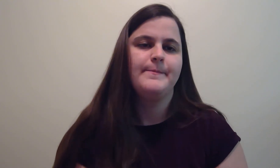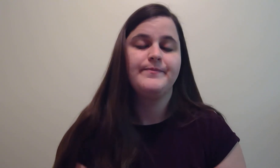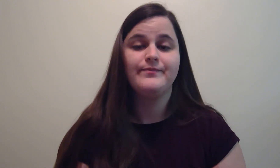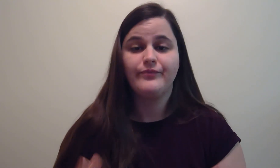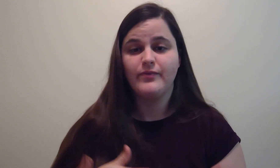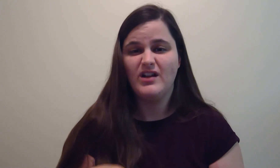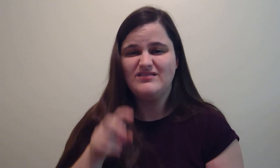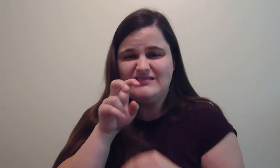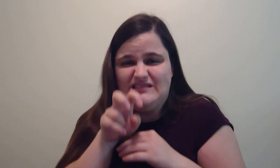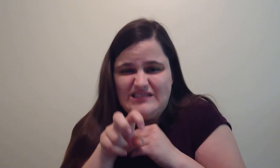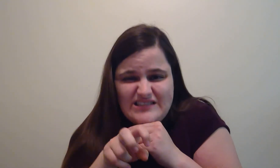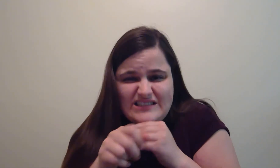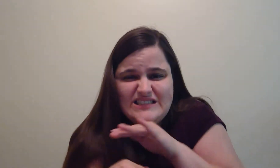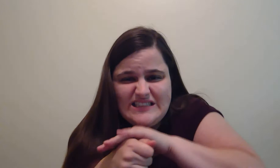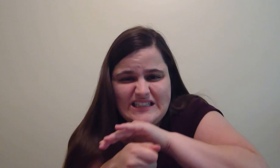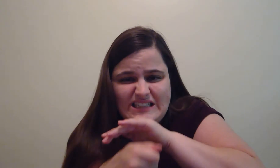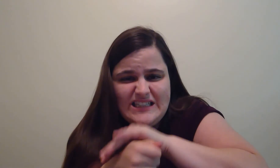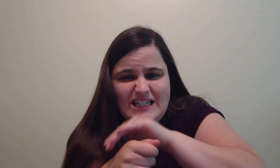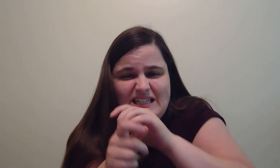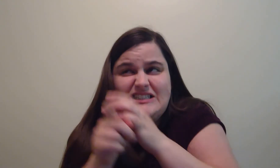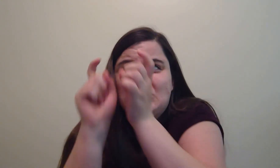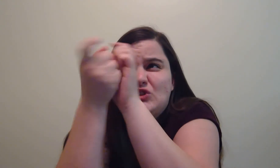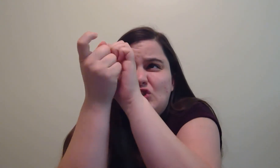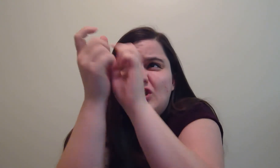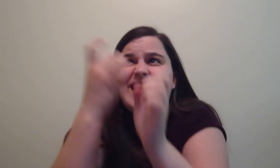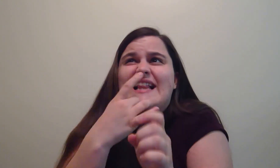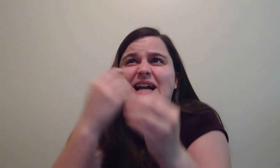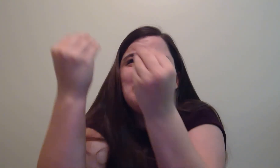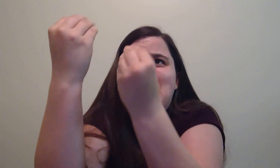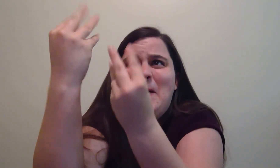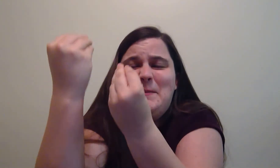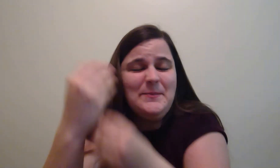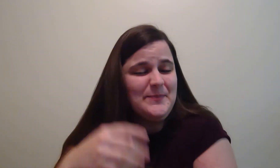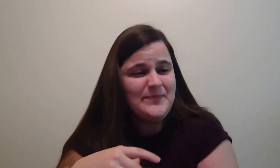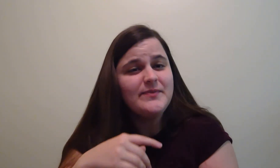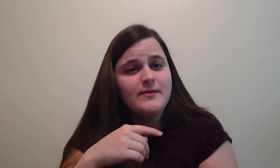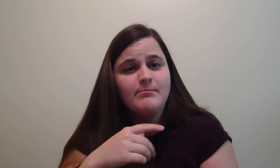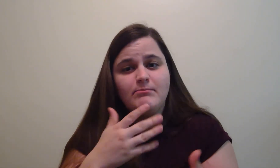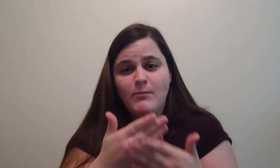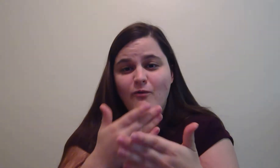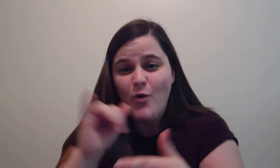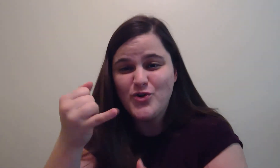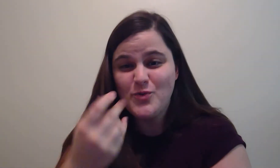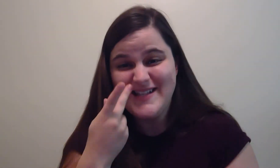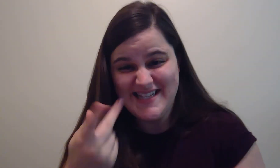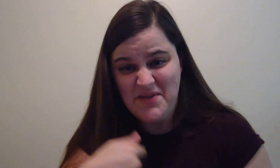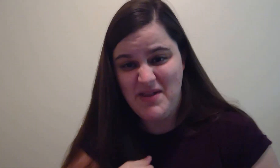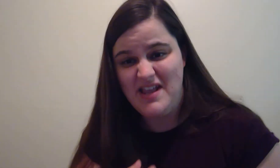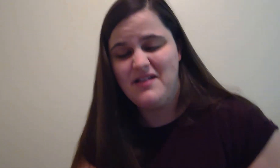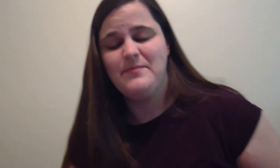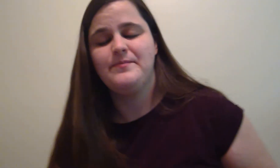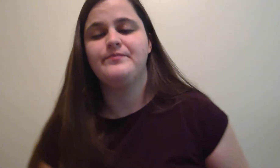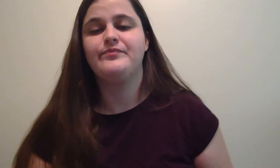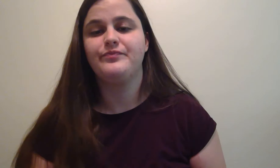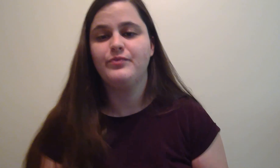I'd slump beneath the window and pray for the light to change before Julie squealed my name for the world to hear.